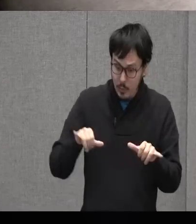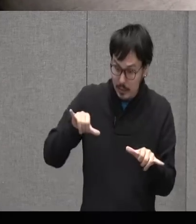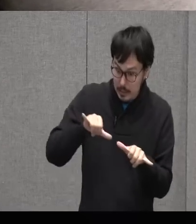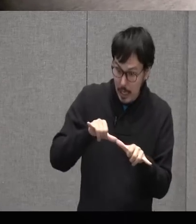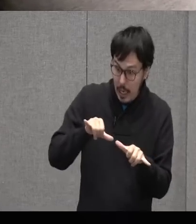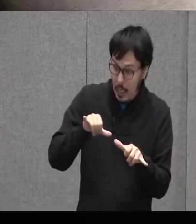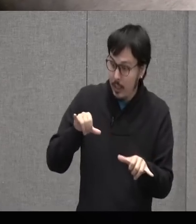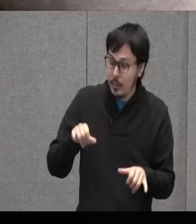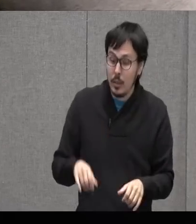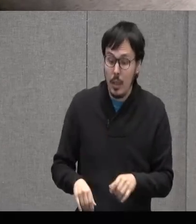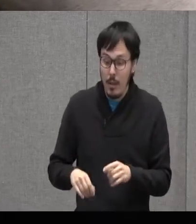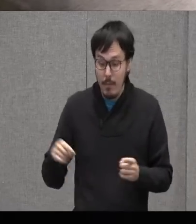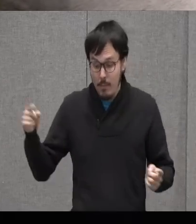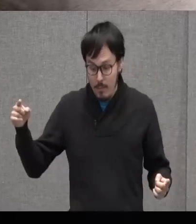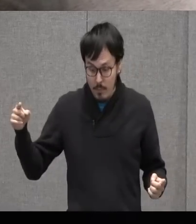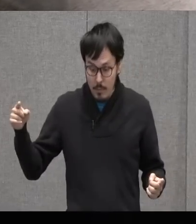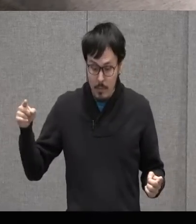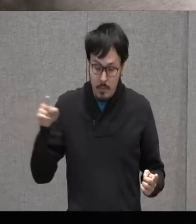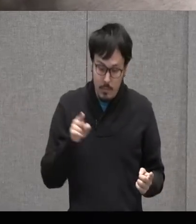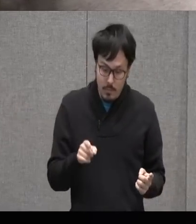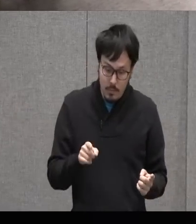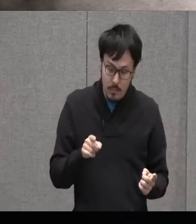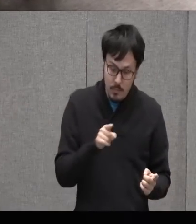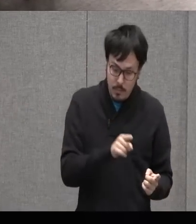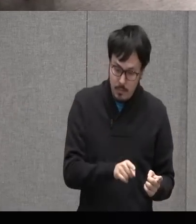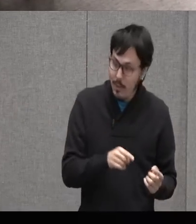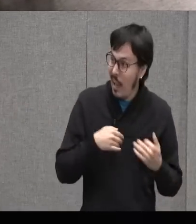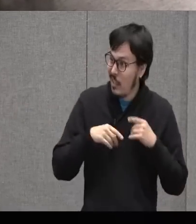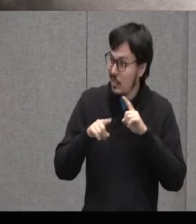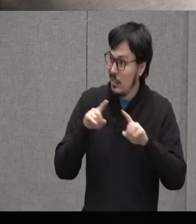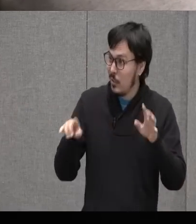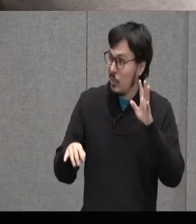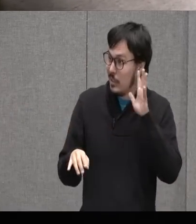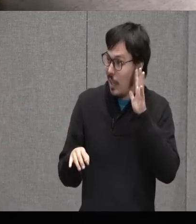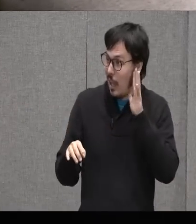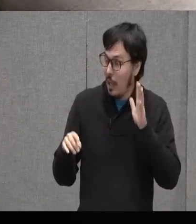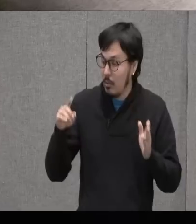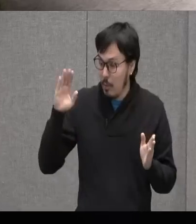I never knew that math was part of music and I love music.